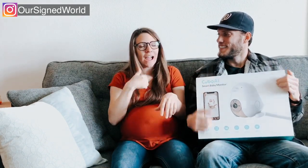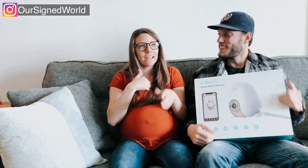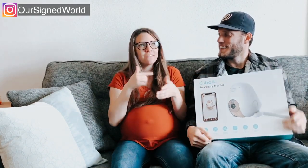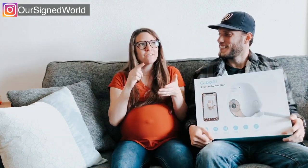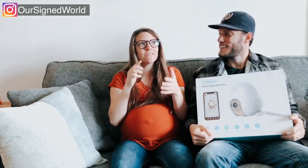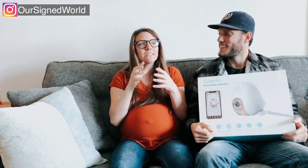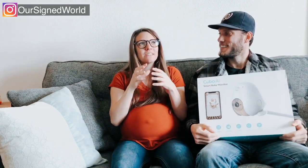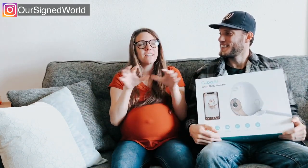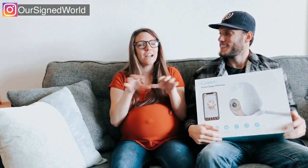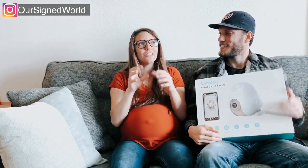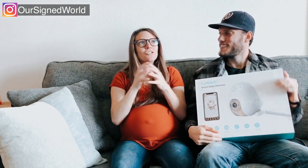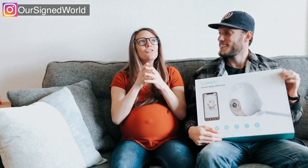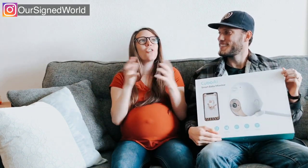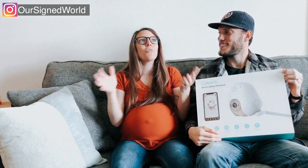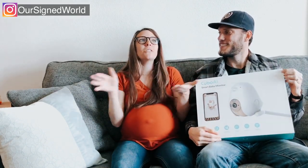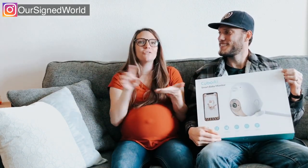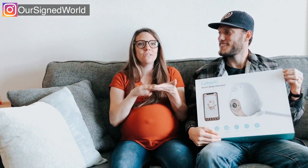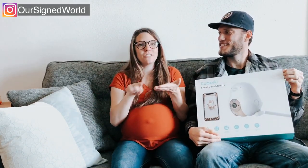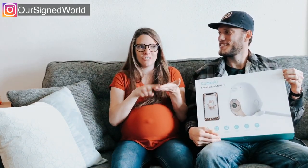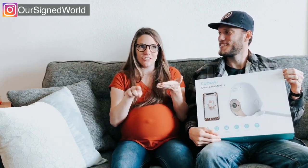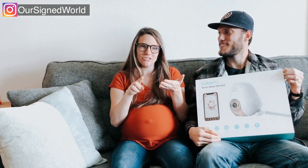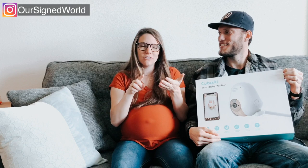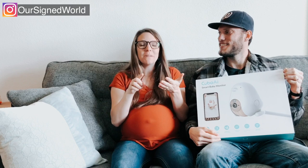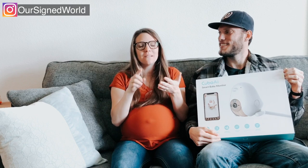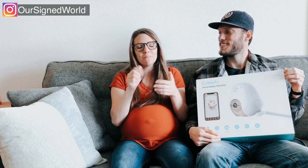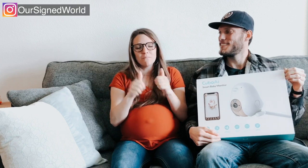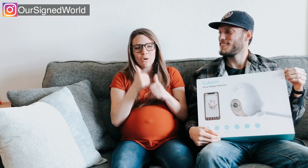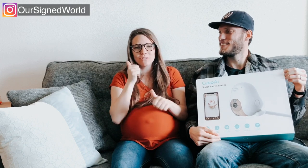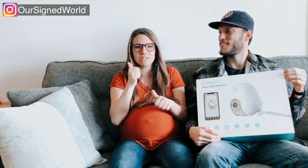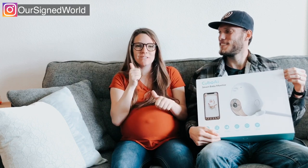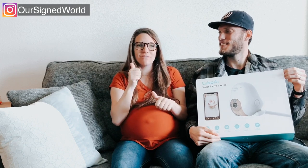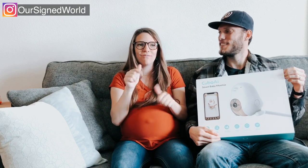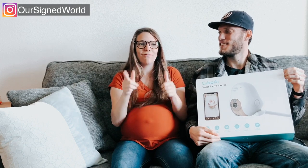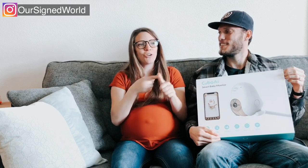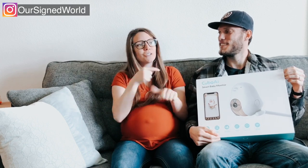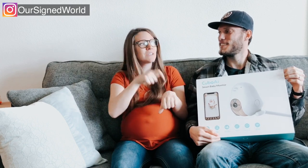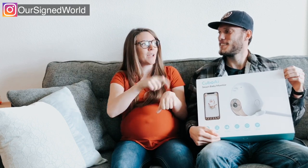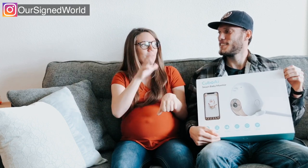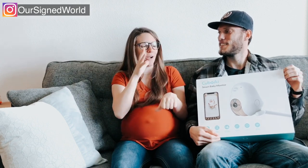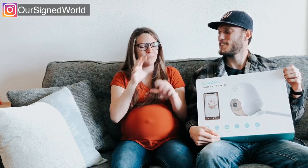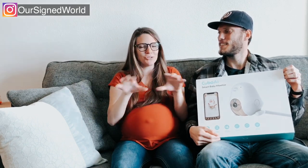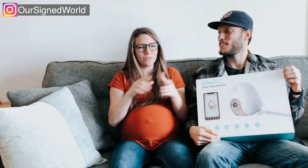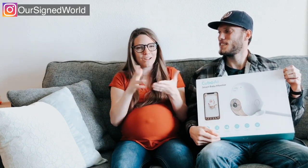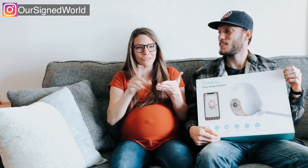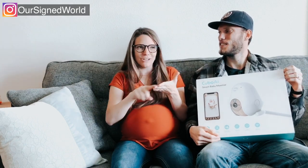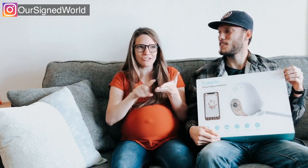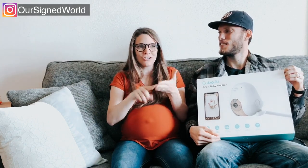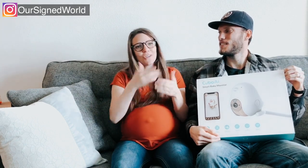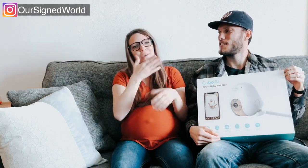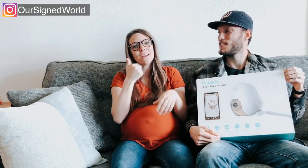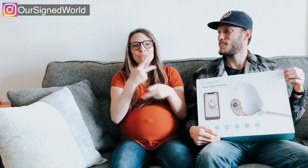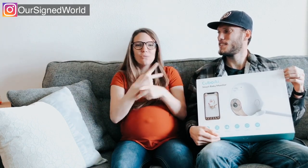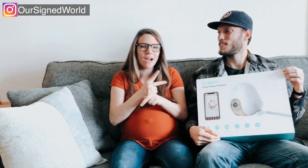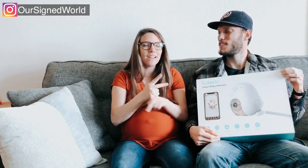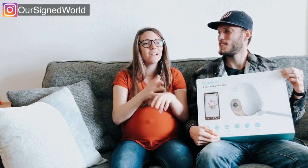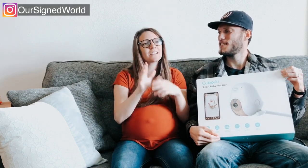I've done so much research, I mean most first time moms do a lot of research to find the best products